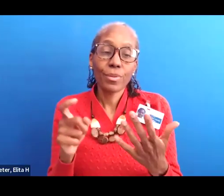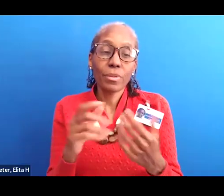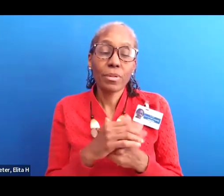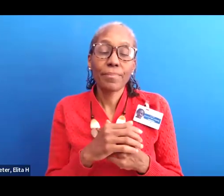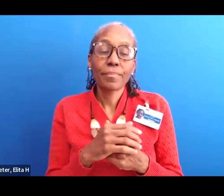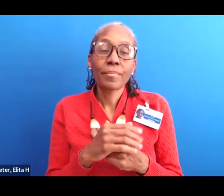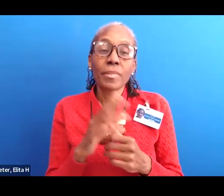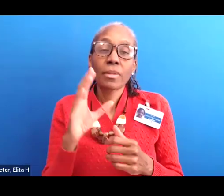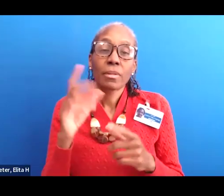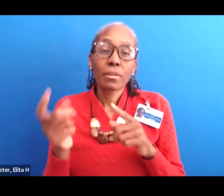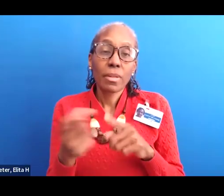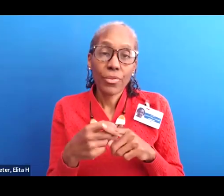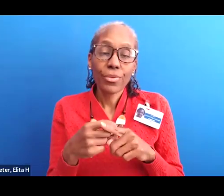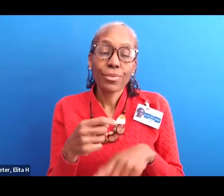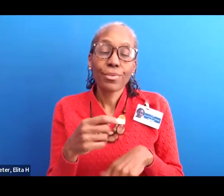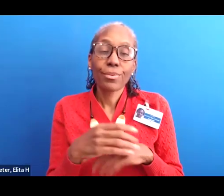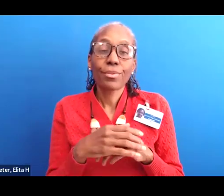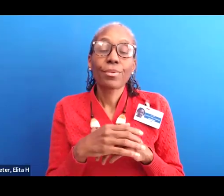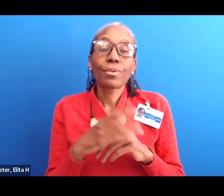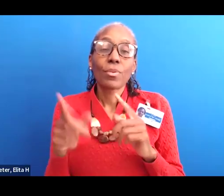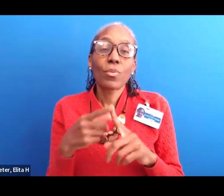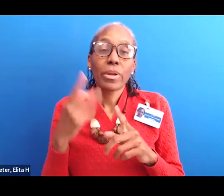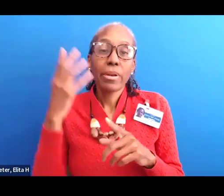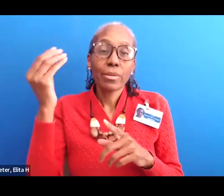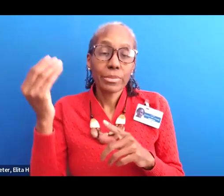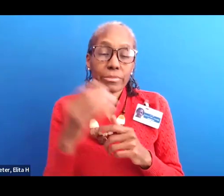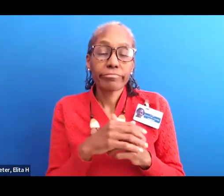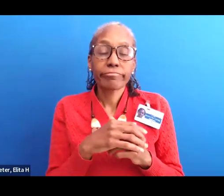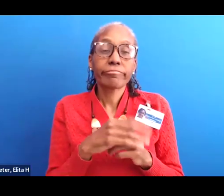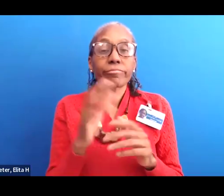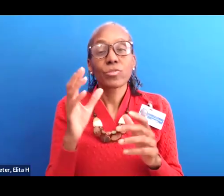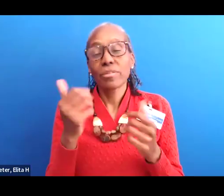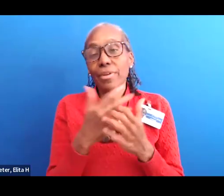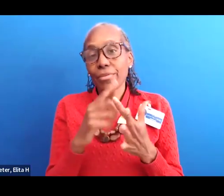If you need to catheterize while you're out in the community, you'll have all those kinds of things.